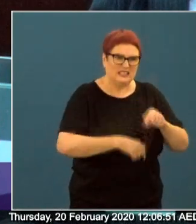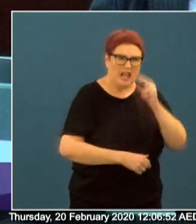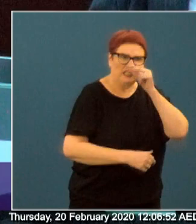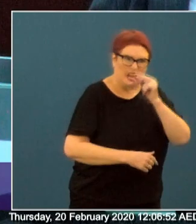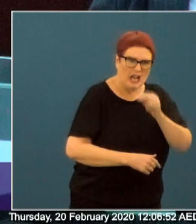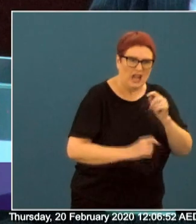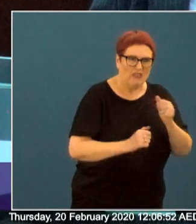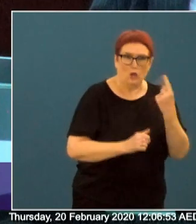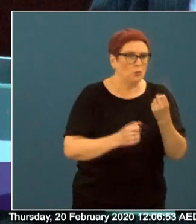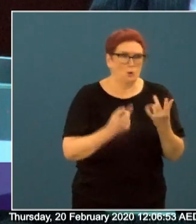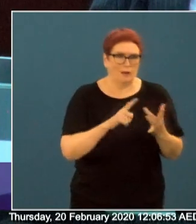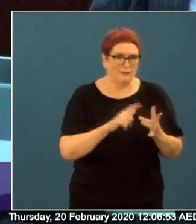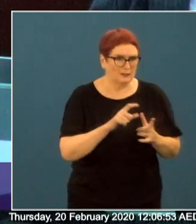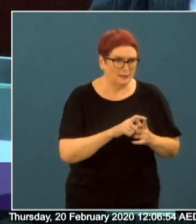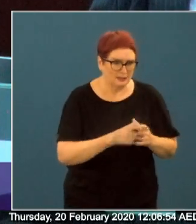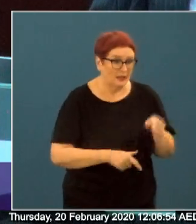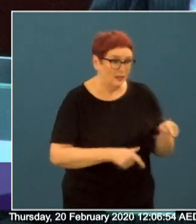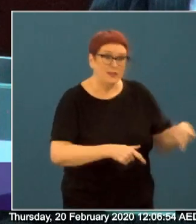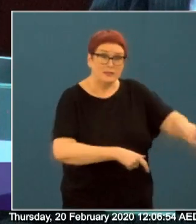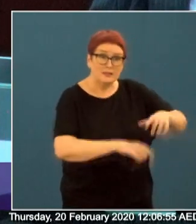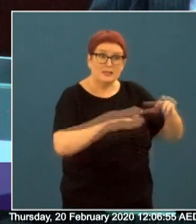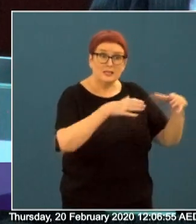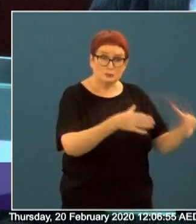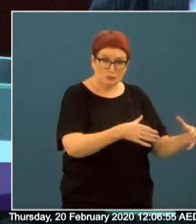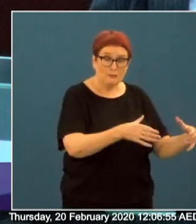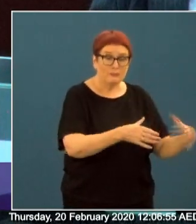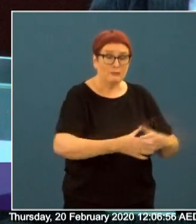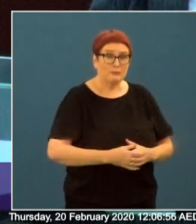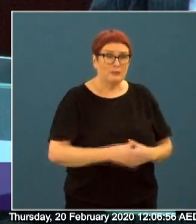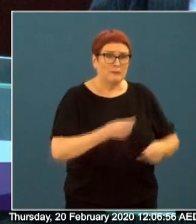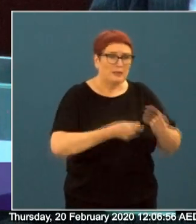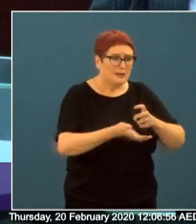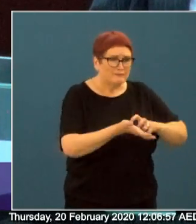And you say: With this group, they're having similar rates of fragility at